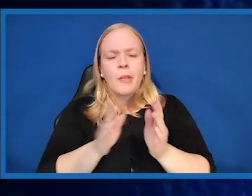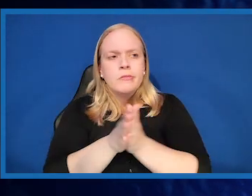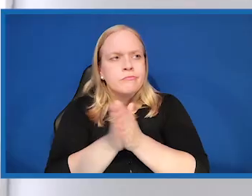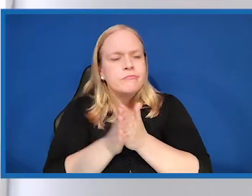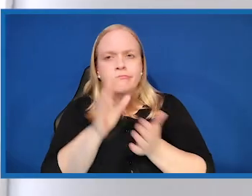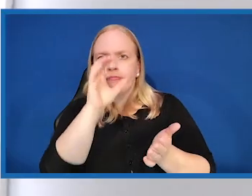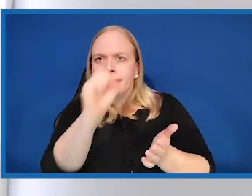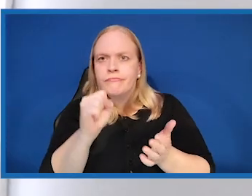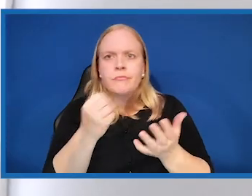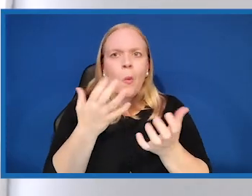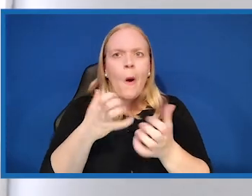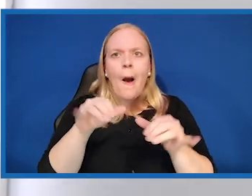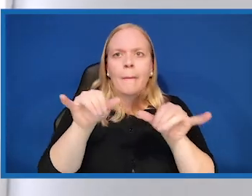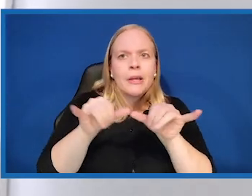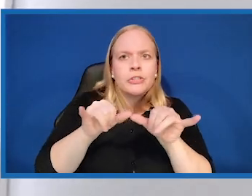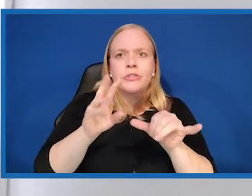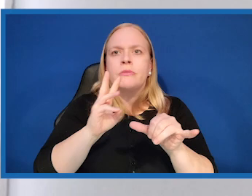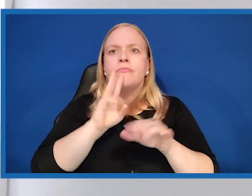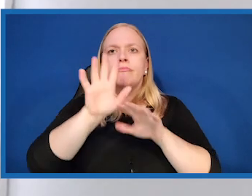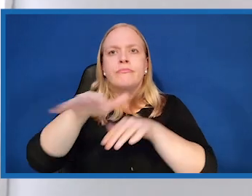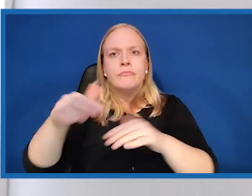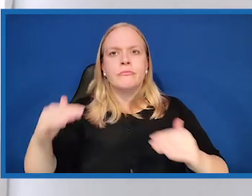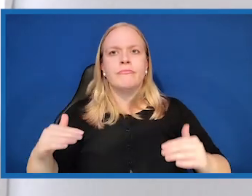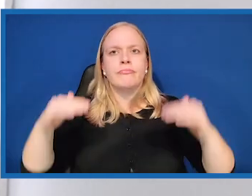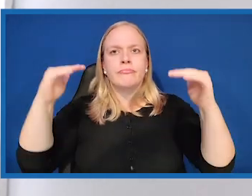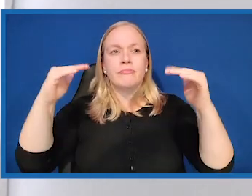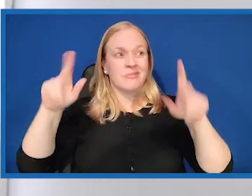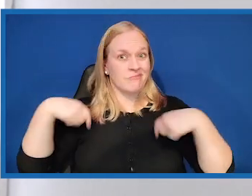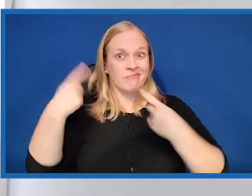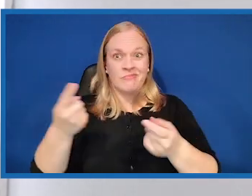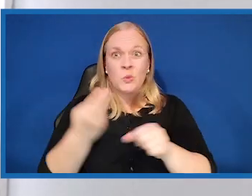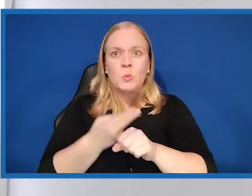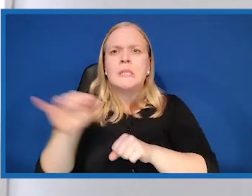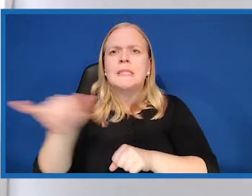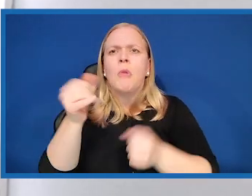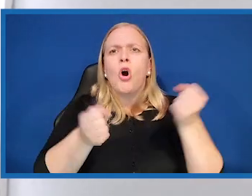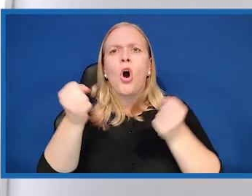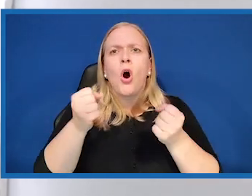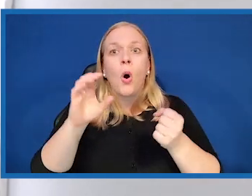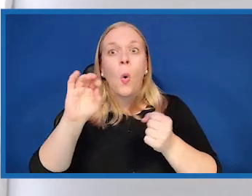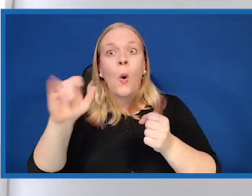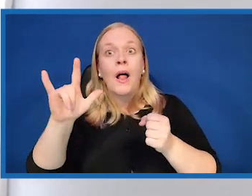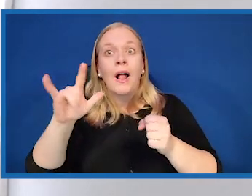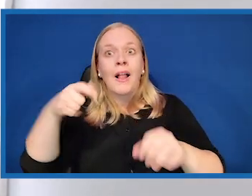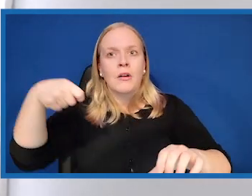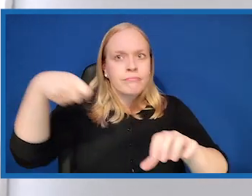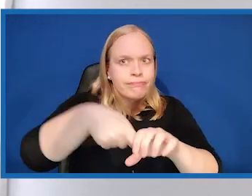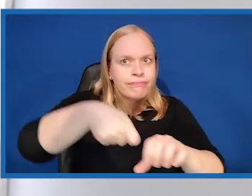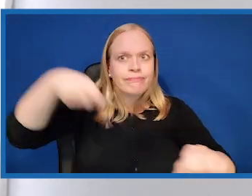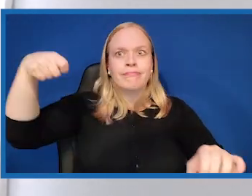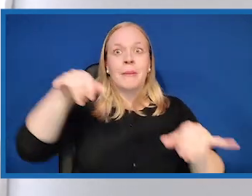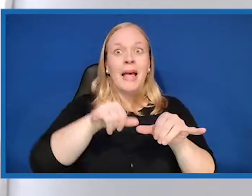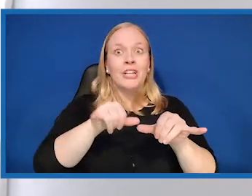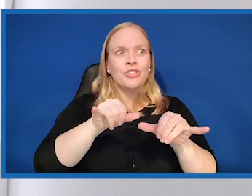YOU KNOW, DIPSTICKS ESSENTIALLY IN-IN-IN THE YEARS, UH, SINCE WHEN SHIPS WERE OUT ON THE OCEAN, UH,